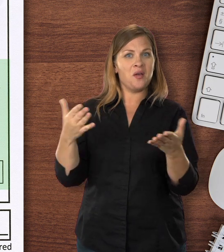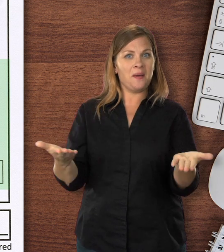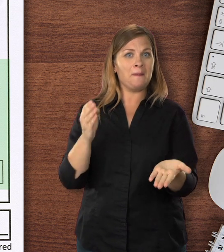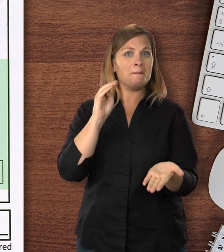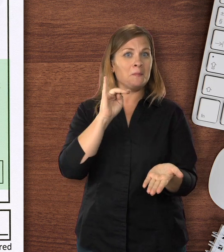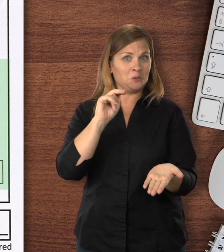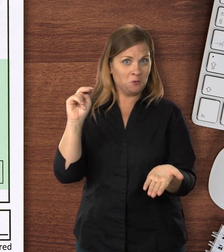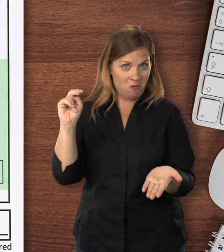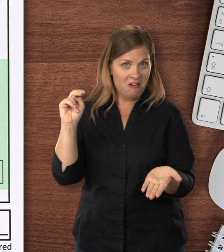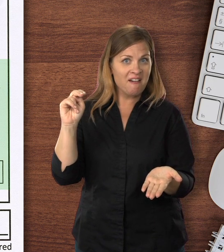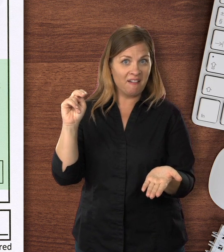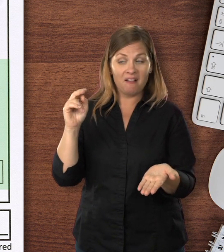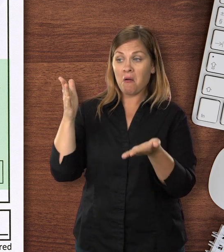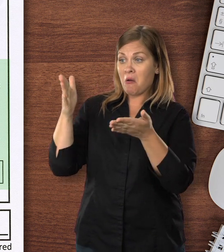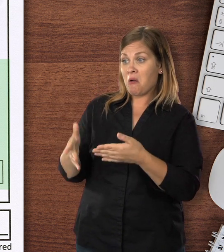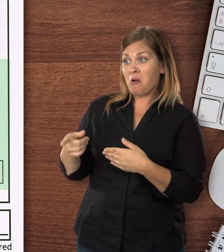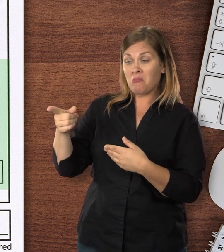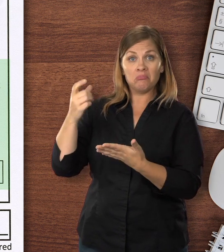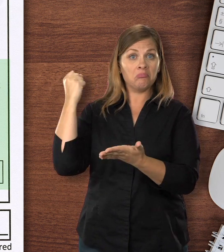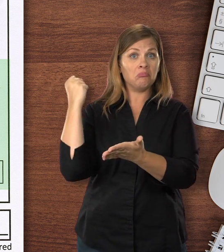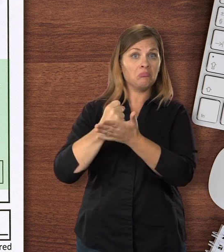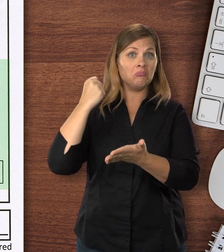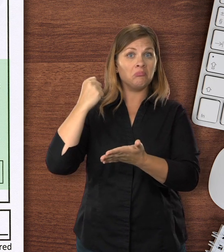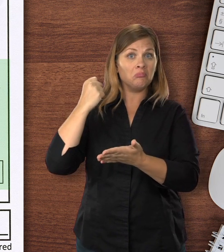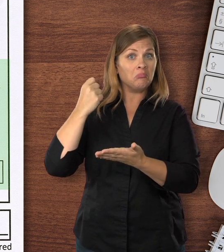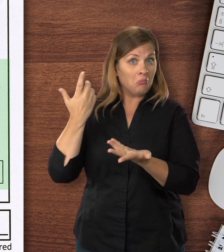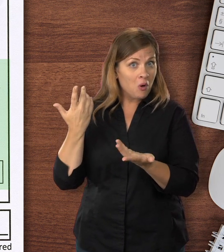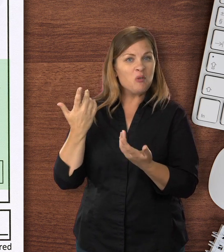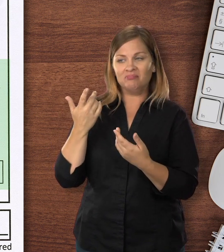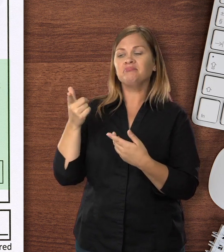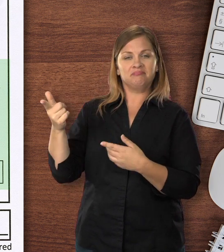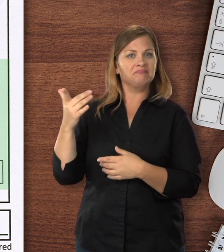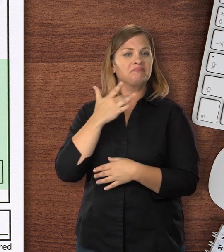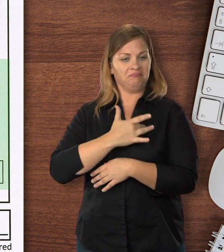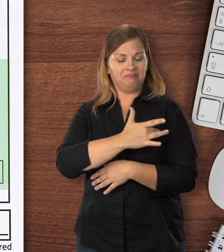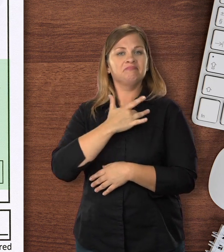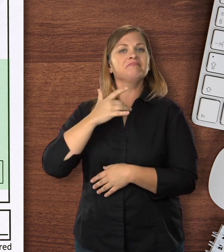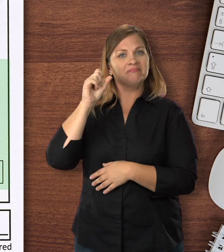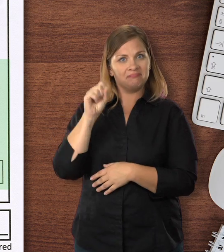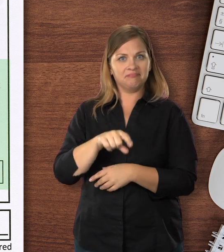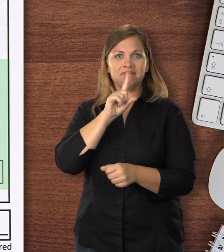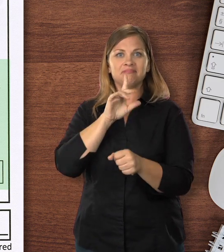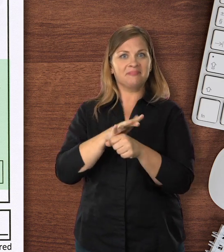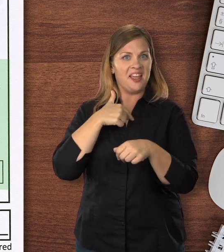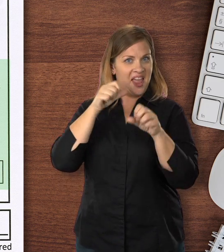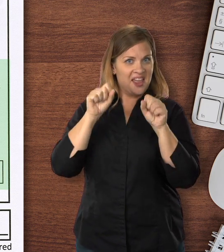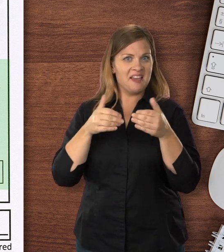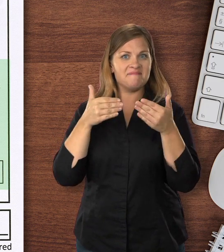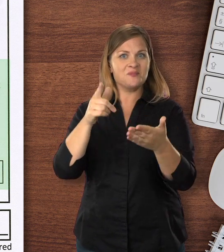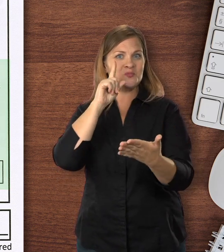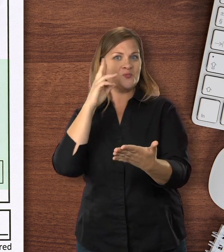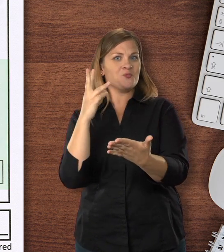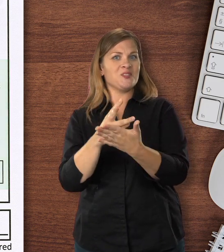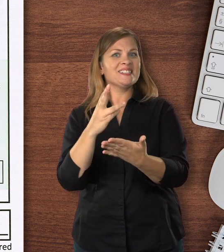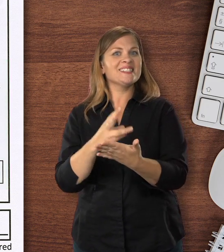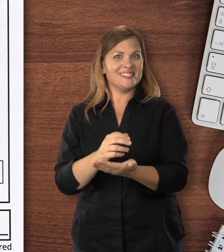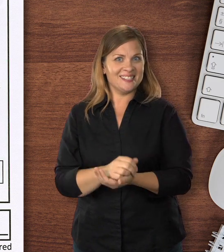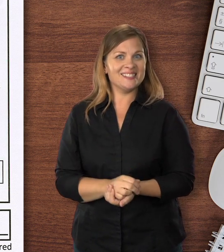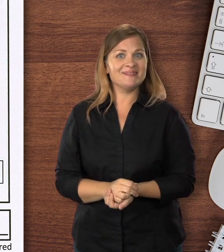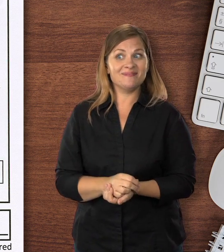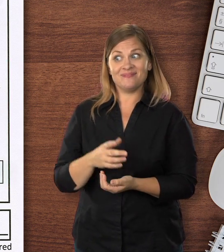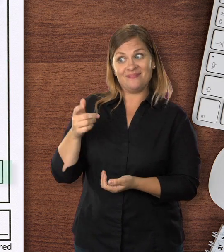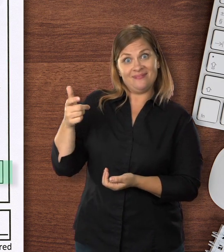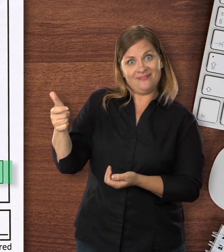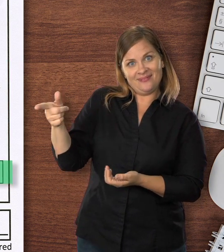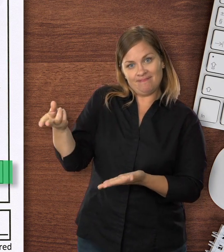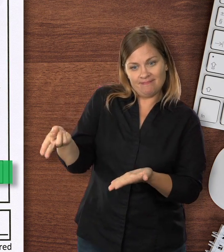or am authorized to give oaths."